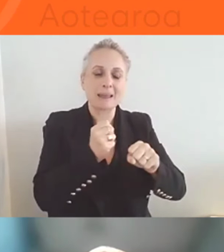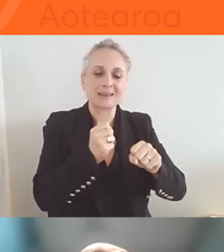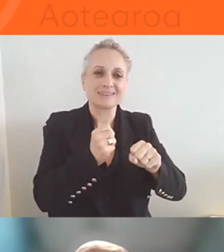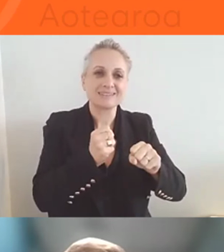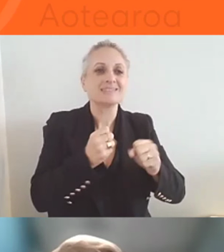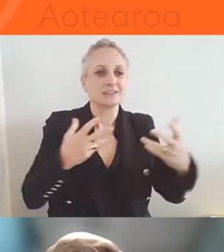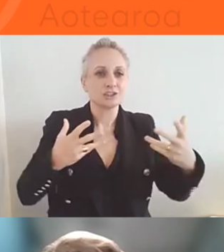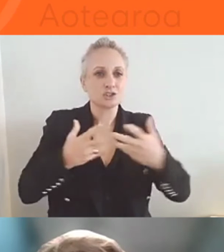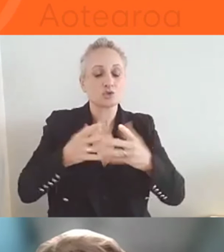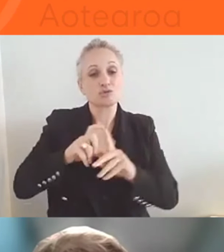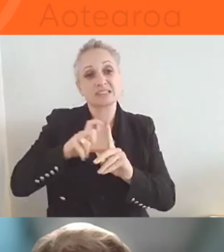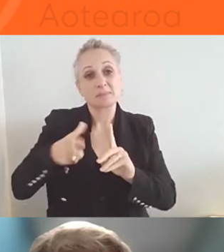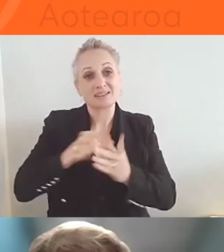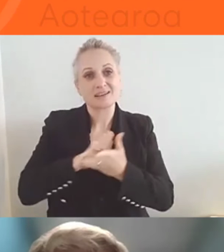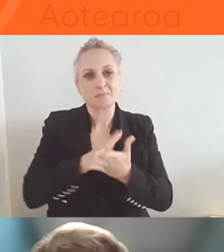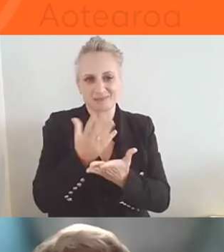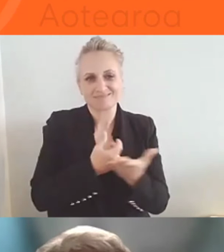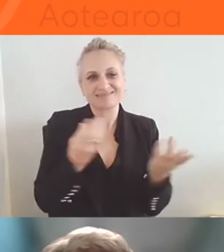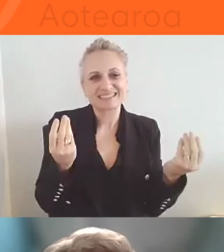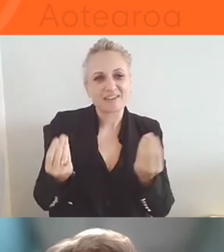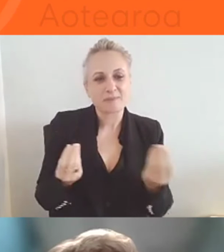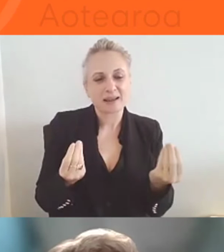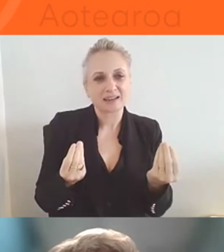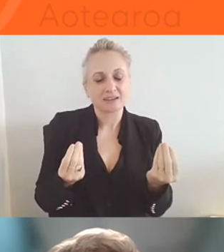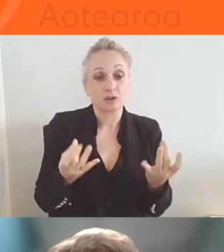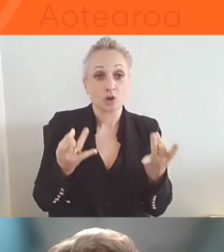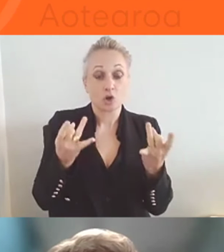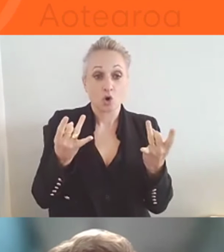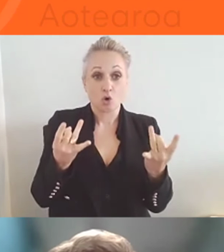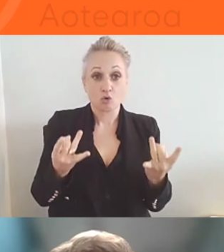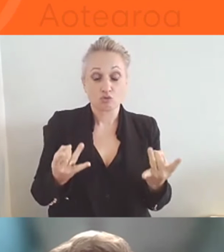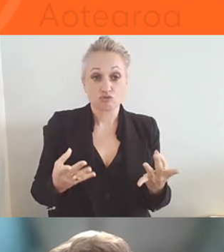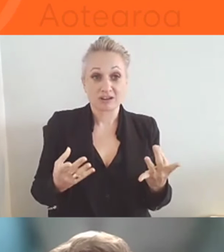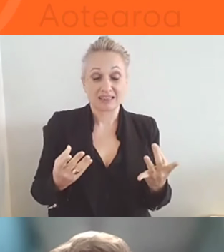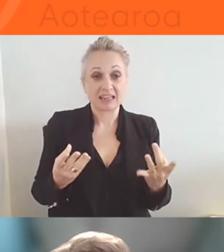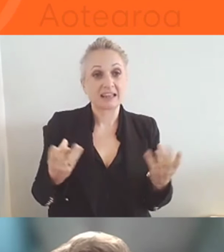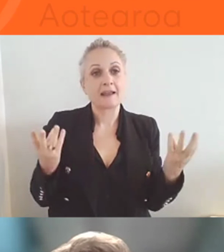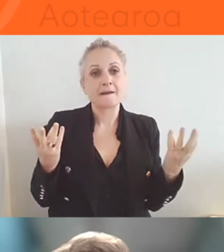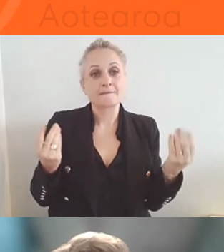lower. Now there's already financial incentives for including healthy